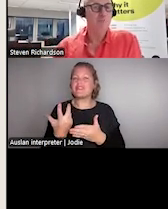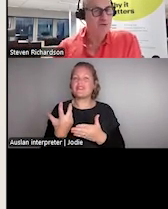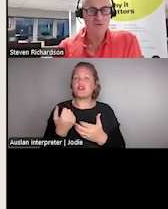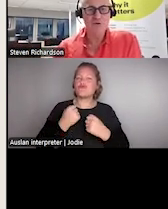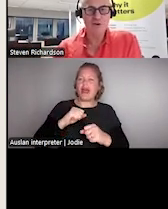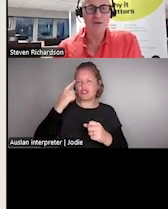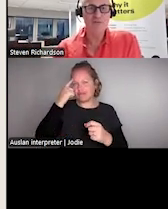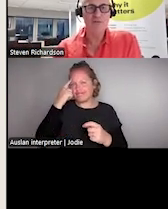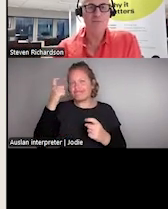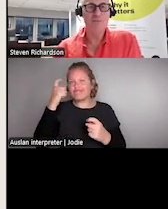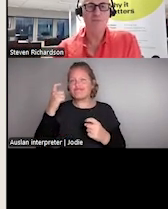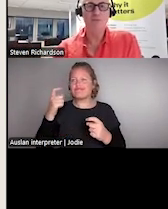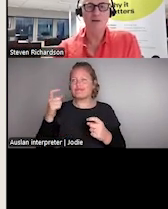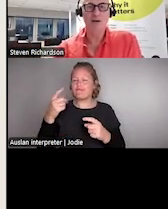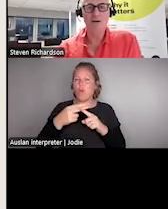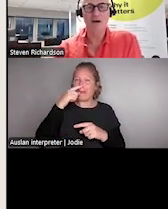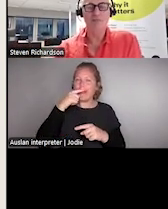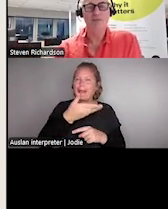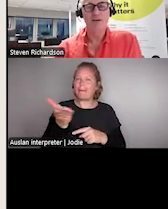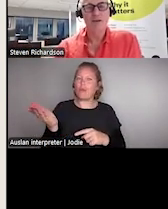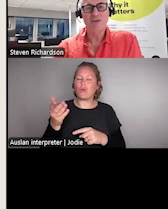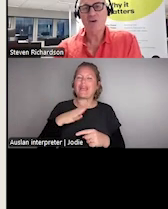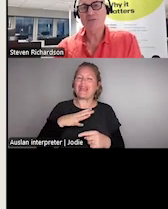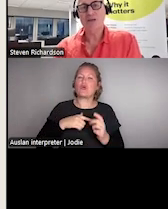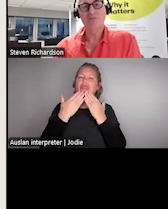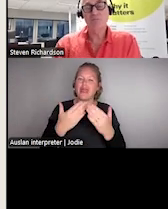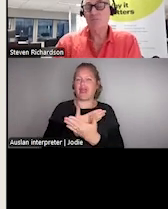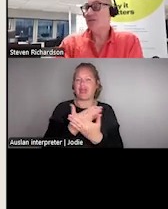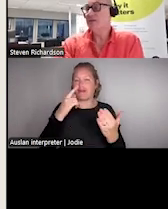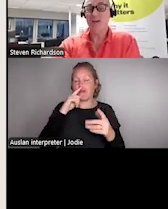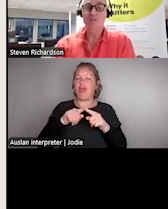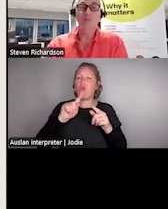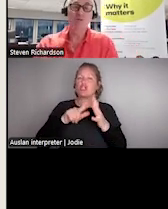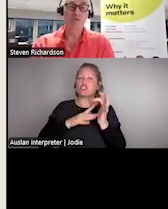because you can never think people enough. As Jane said, the Giving Day is a bit of a new